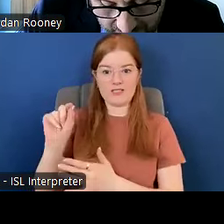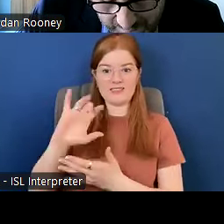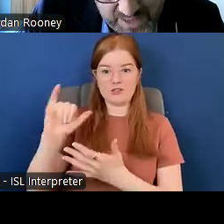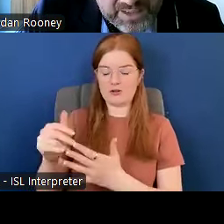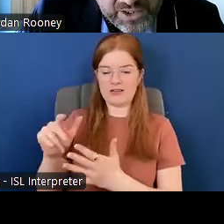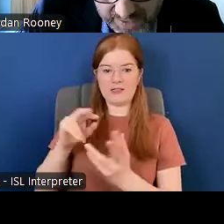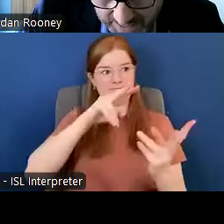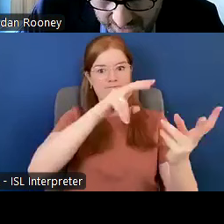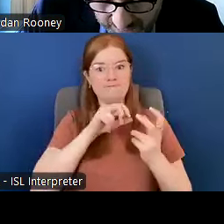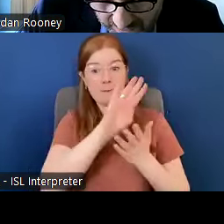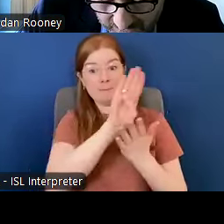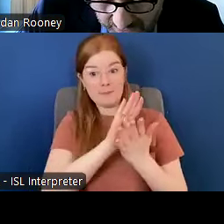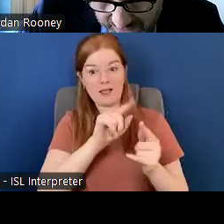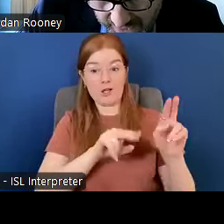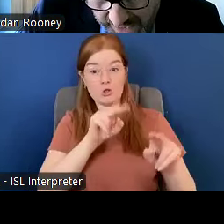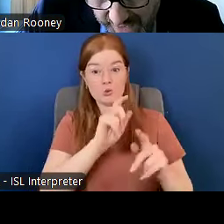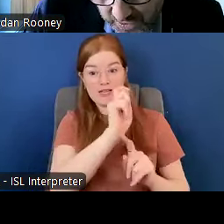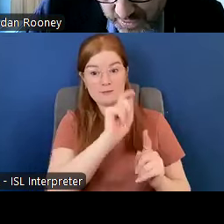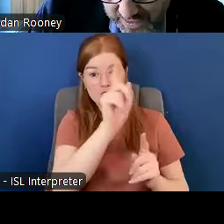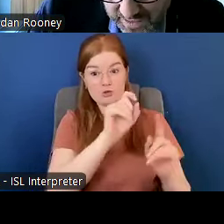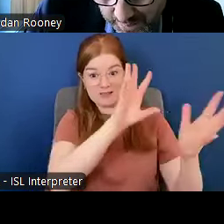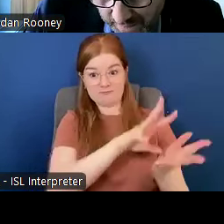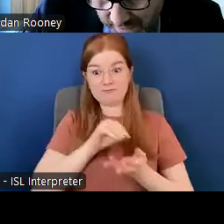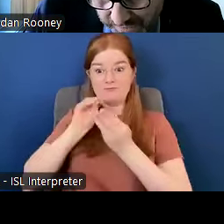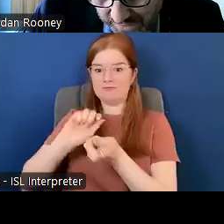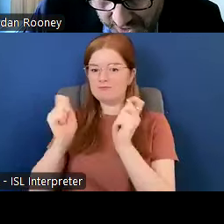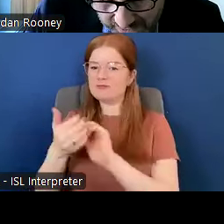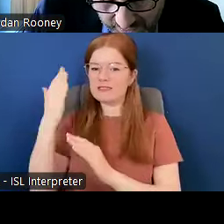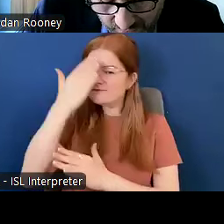and particularly New Testament subjects in a notably sombre and often challenging